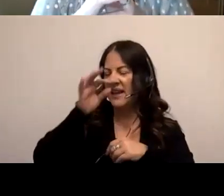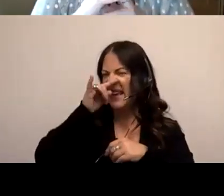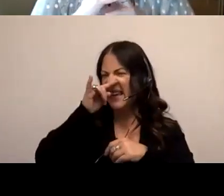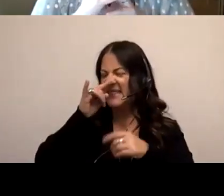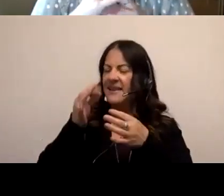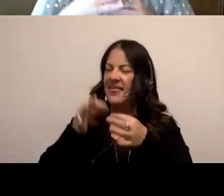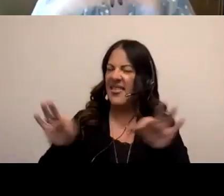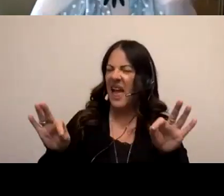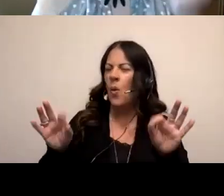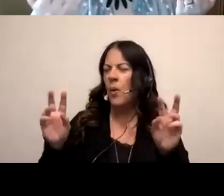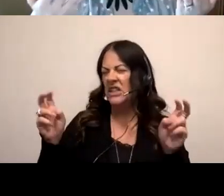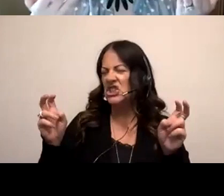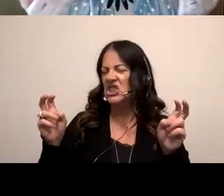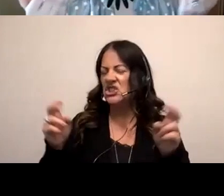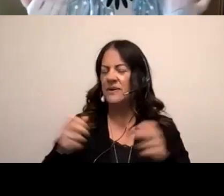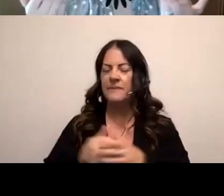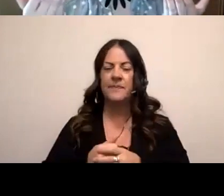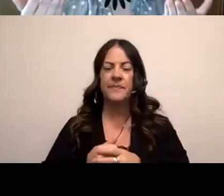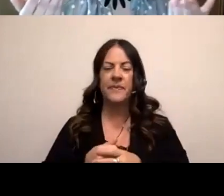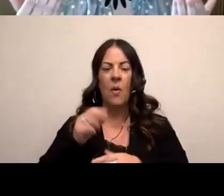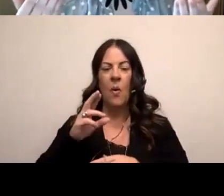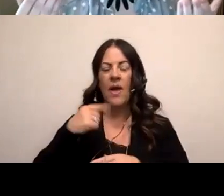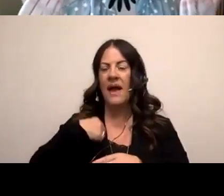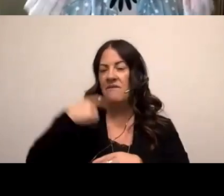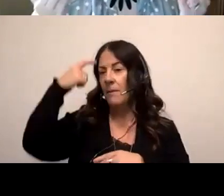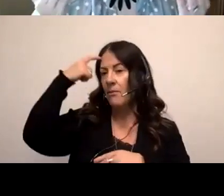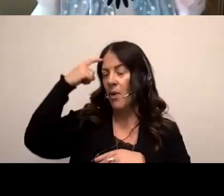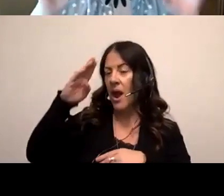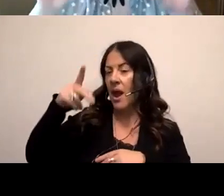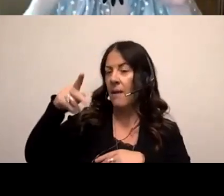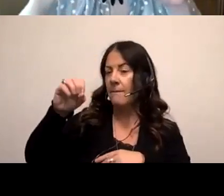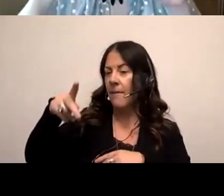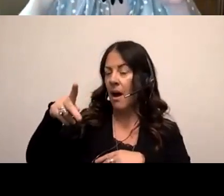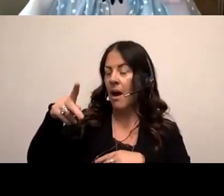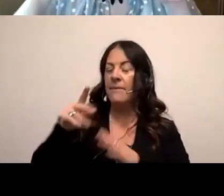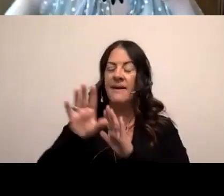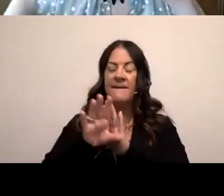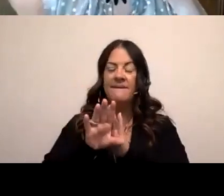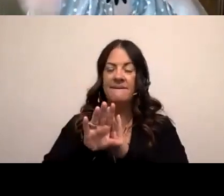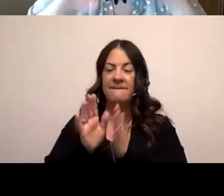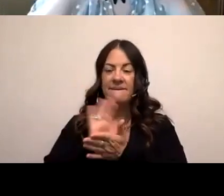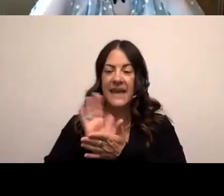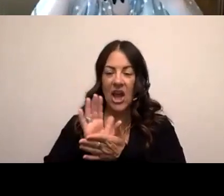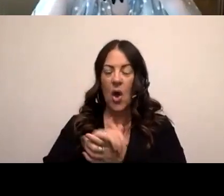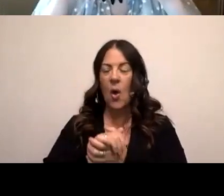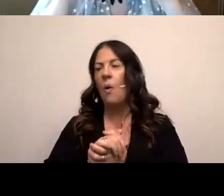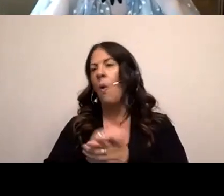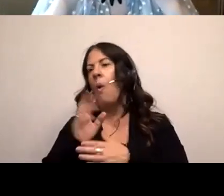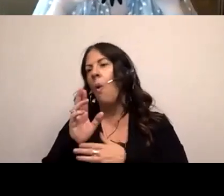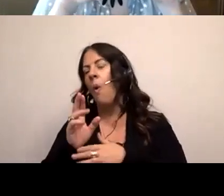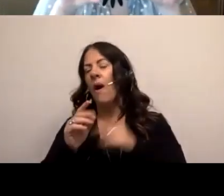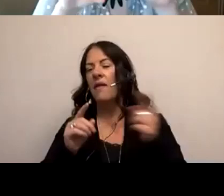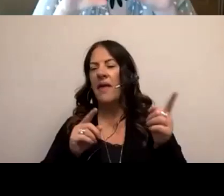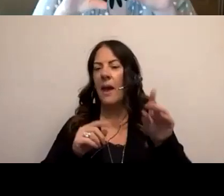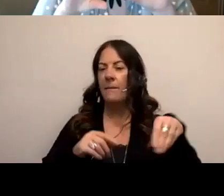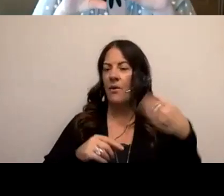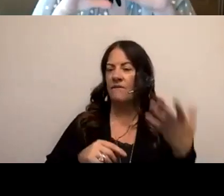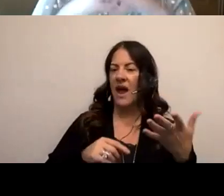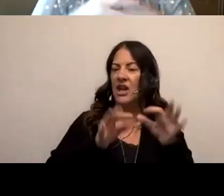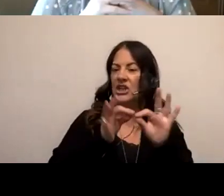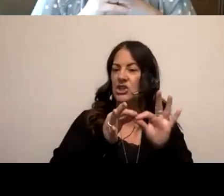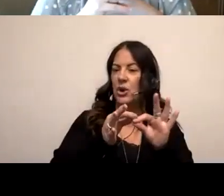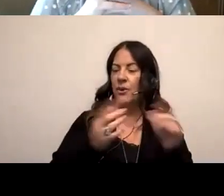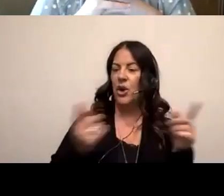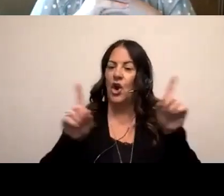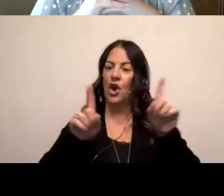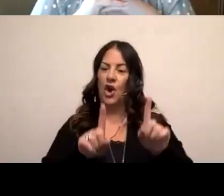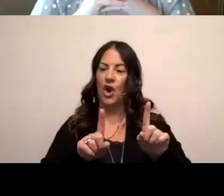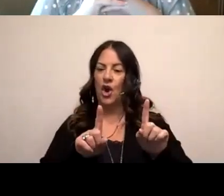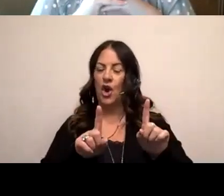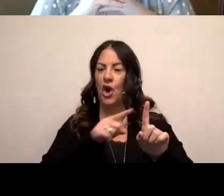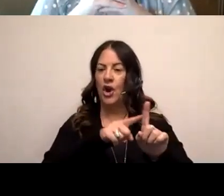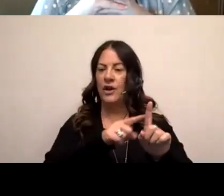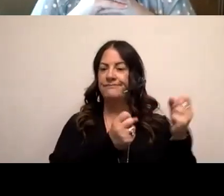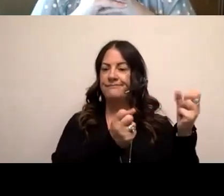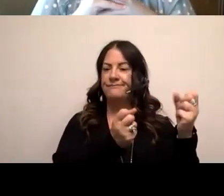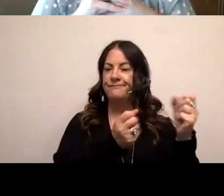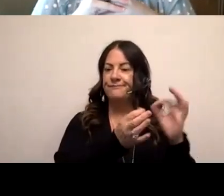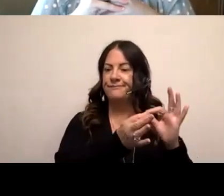AND SOMETIMES BRAIN POP VIDEOS THEY PROVIDED INTERPRETER NEXT TO THE VIDEO. SOME OF THE